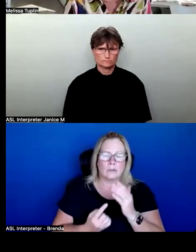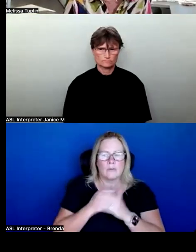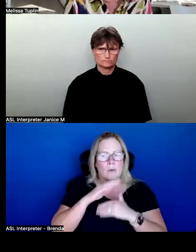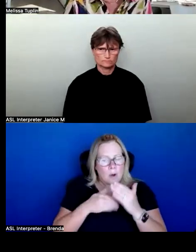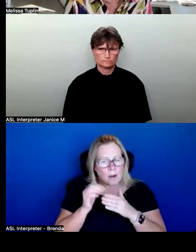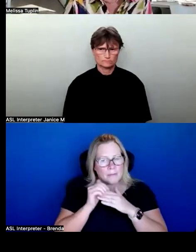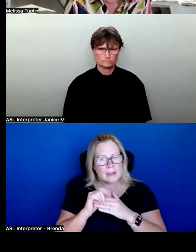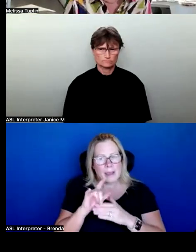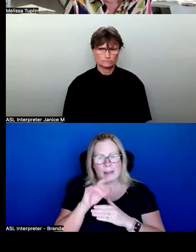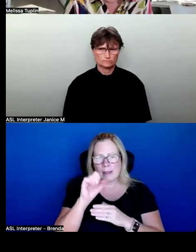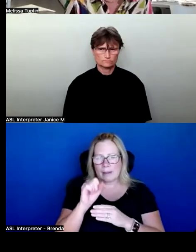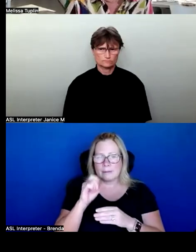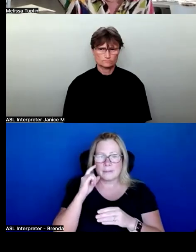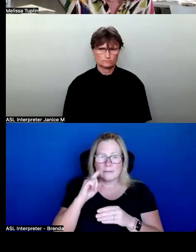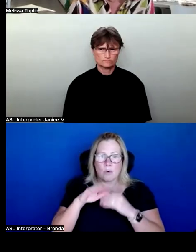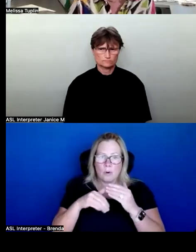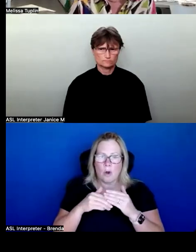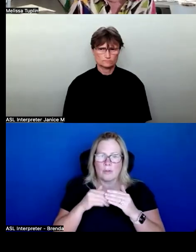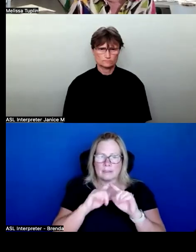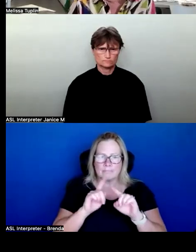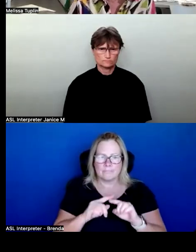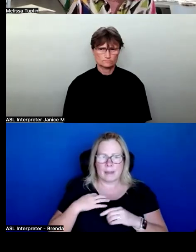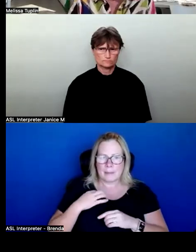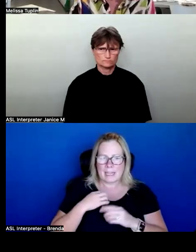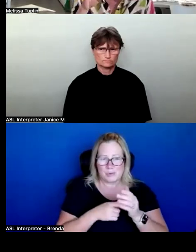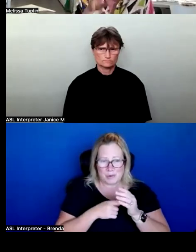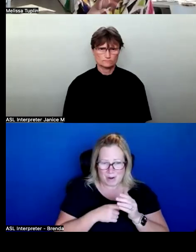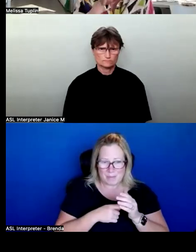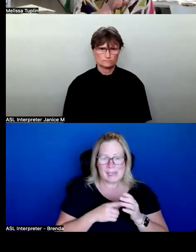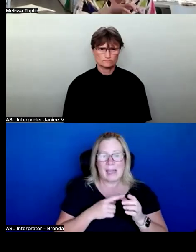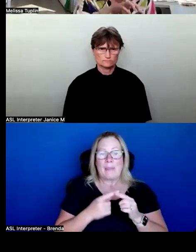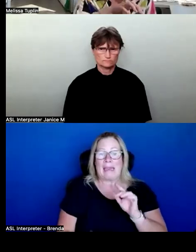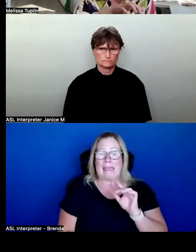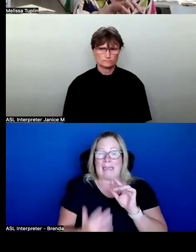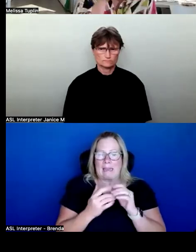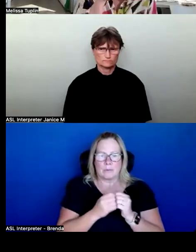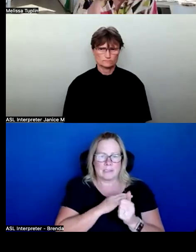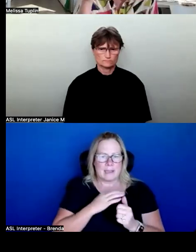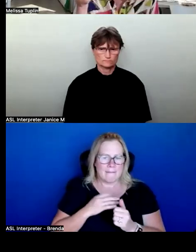In this next section, I am going to speak in detail about how the program criteria line